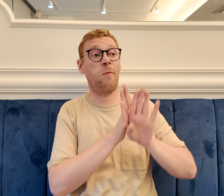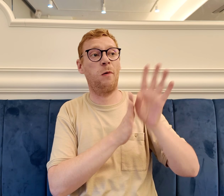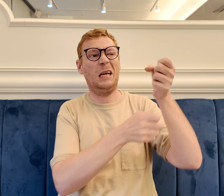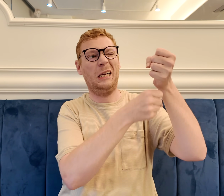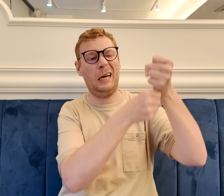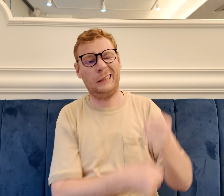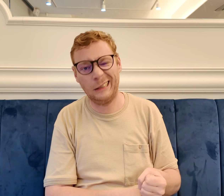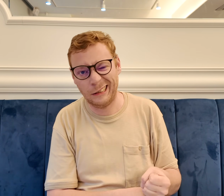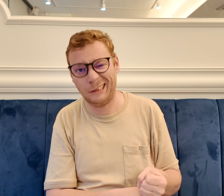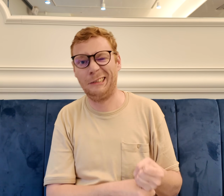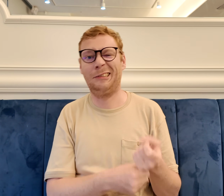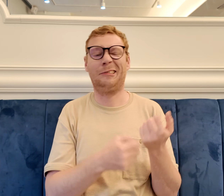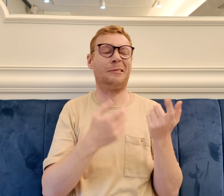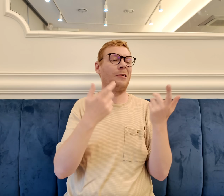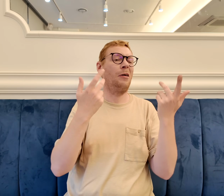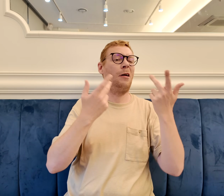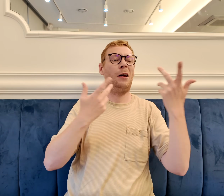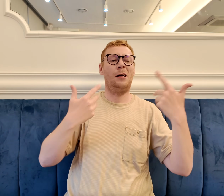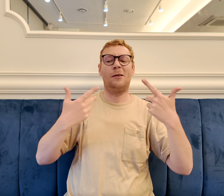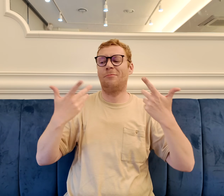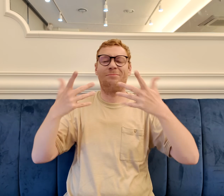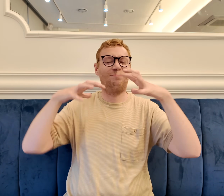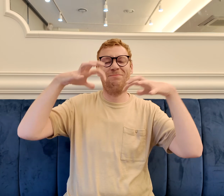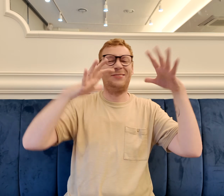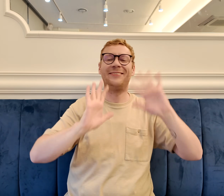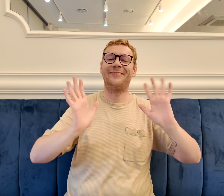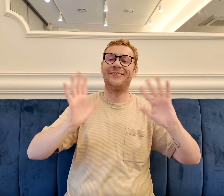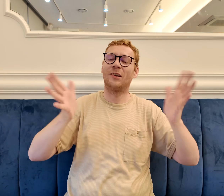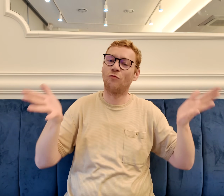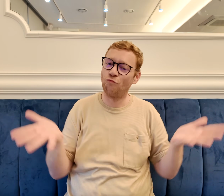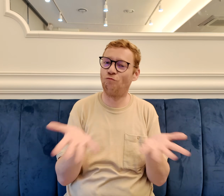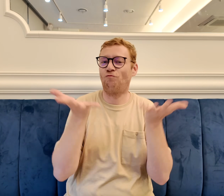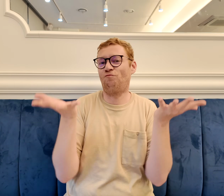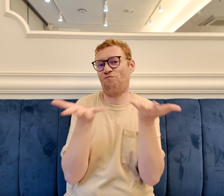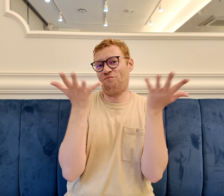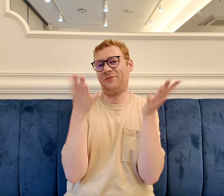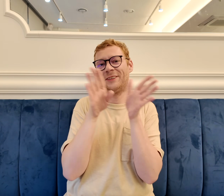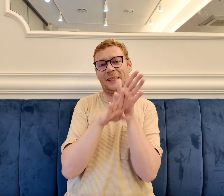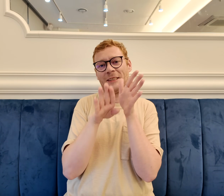When deaf people do well, they're quick to bring them down. Instead, we should encourage each other to succeed.